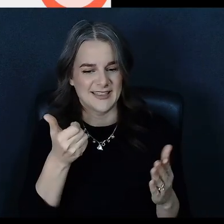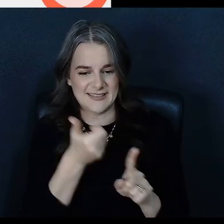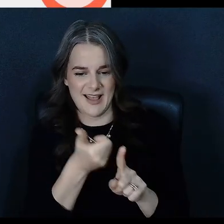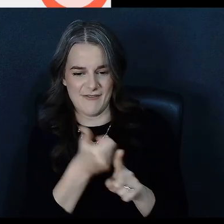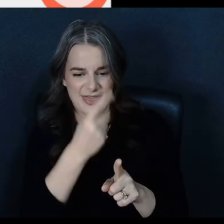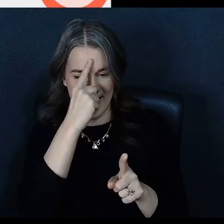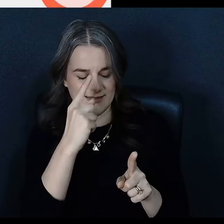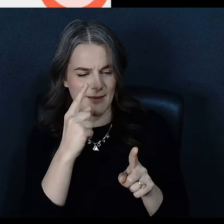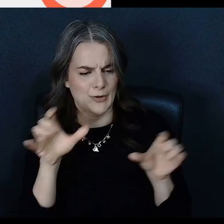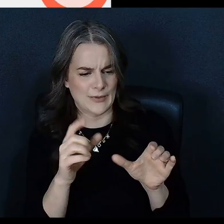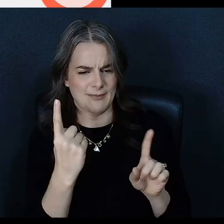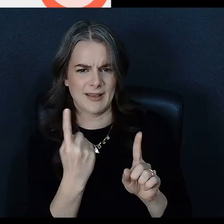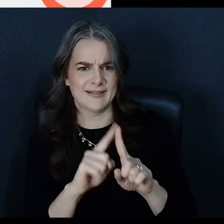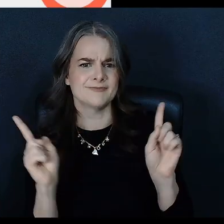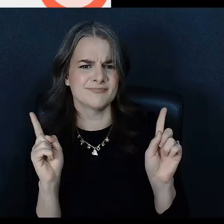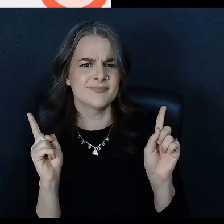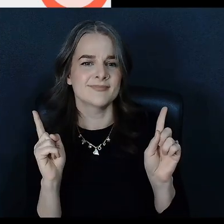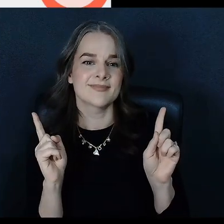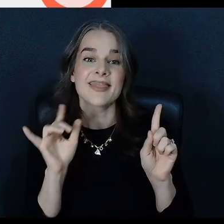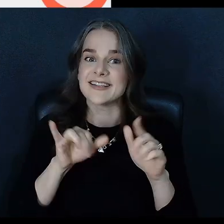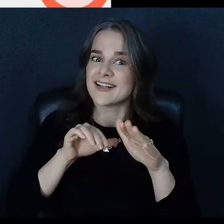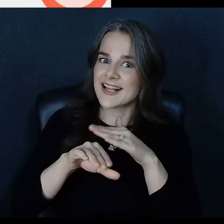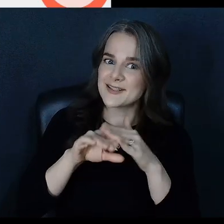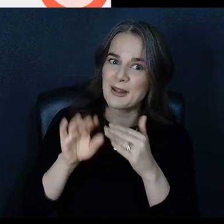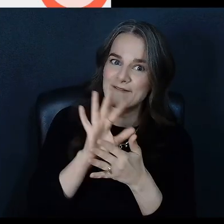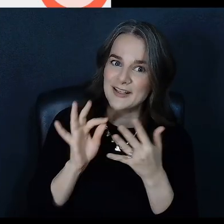So these are the questions we have to ask of what does the person need to access.